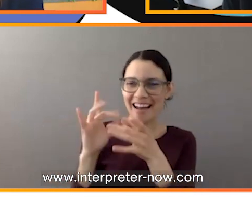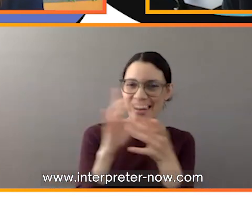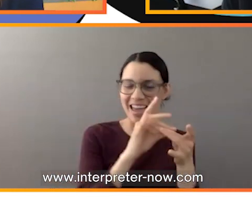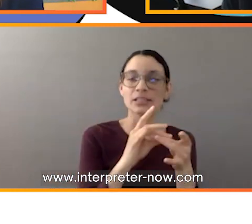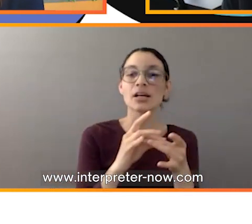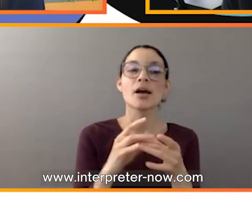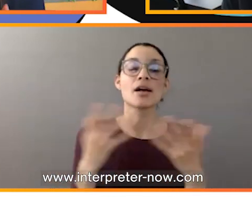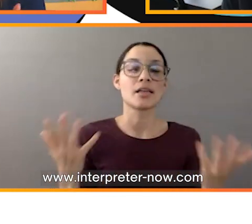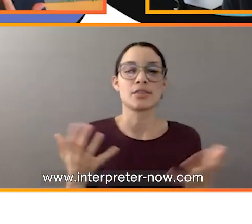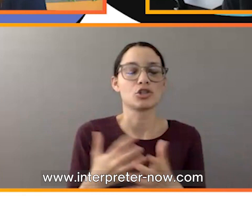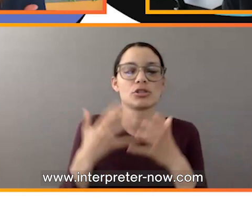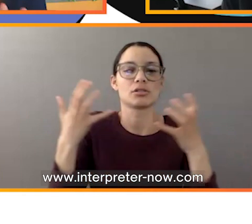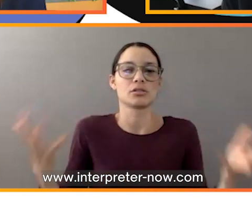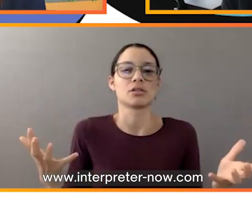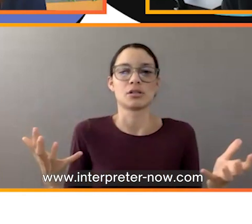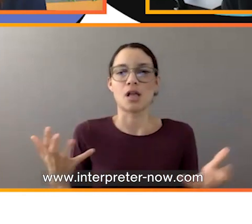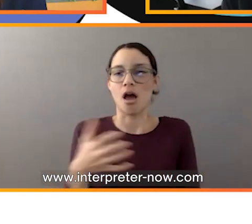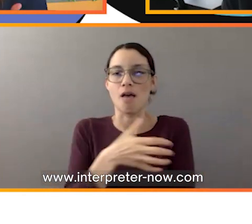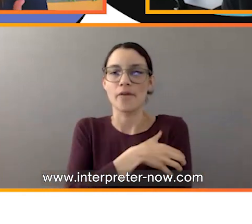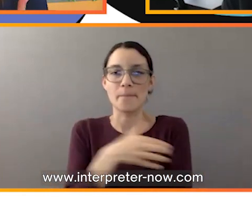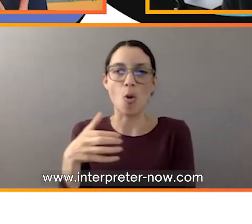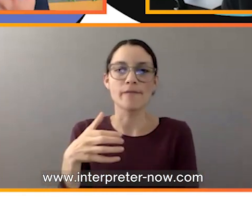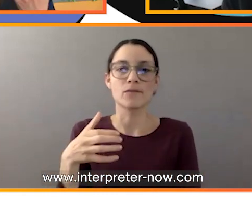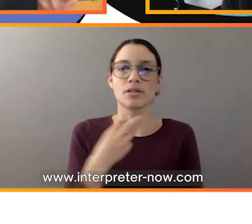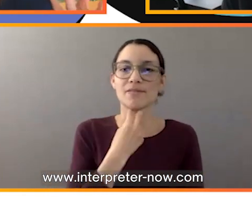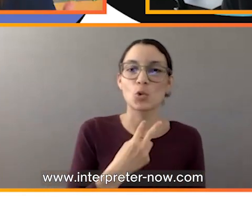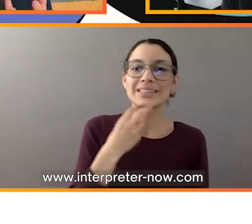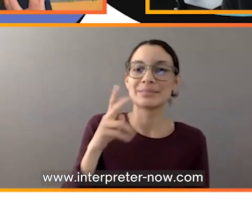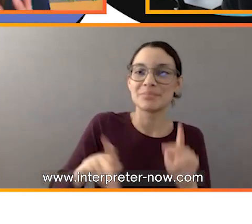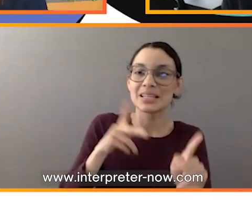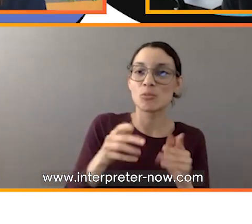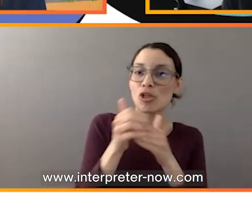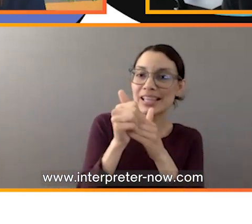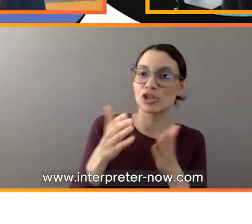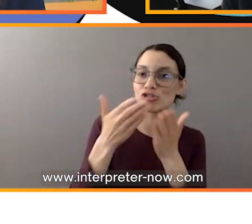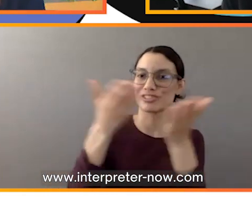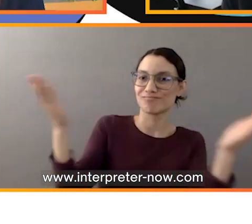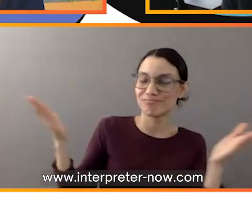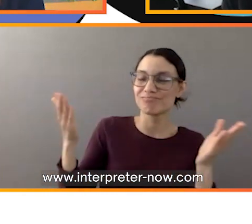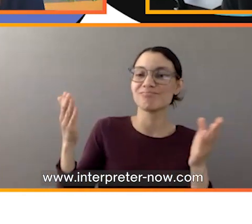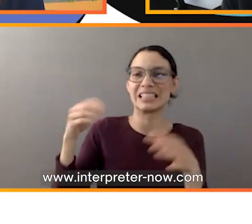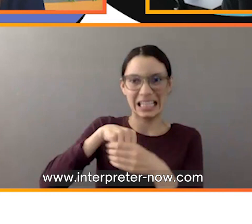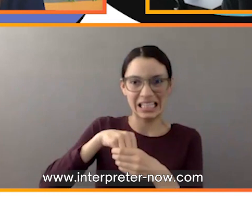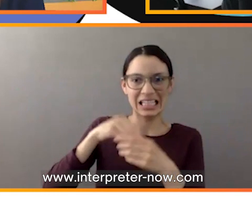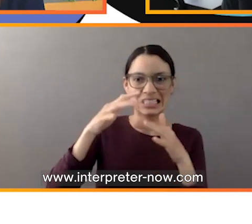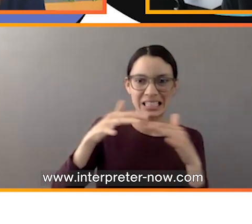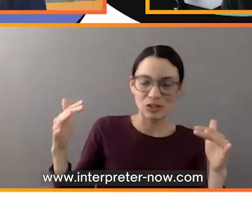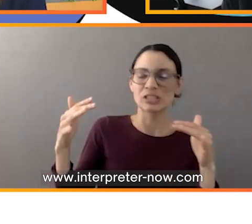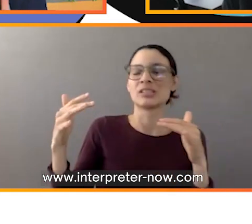There's just so many powerful voices of leaders in the space of Diversity, Equity, and Inclusion,